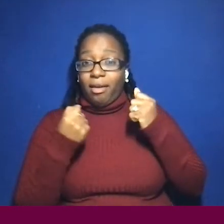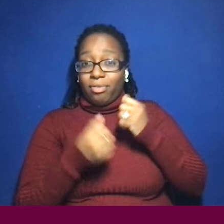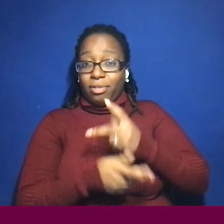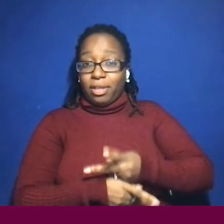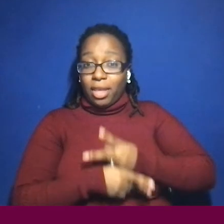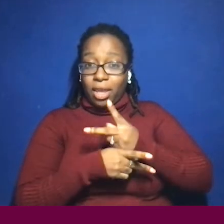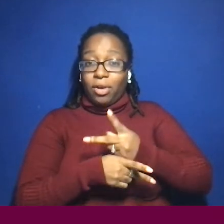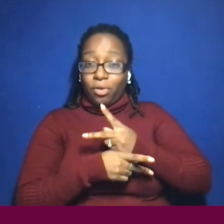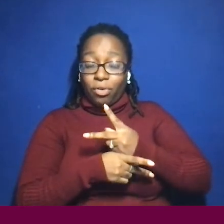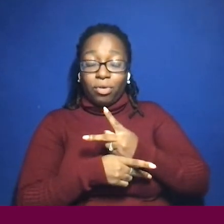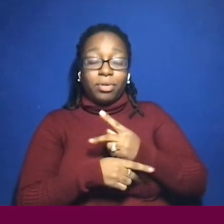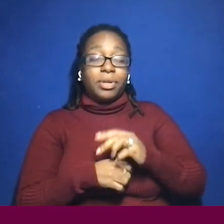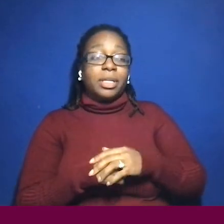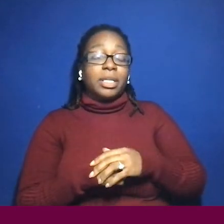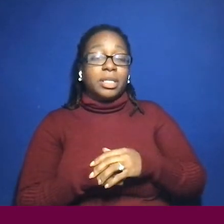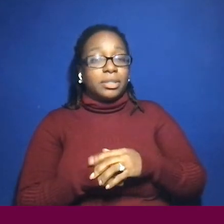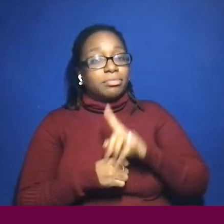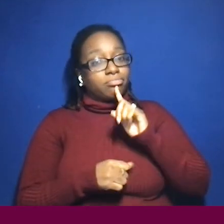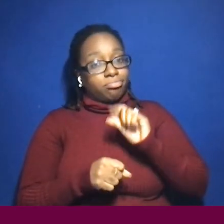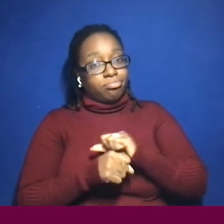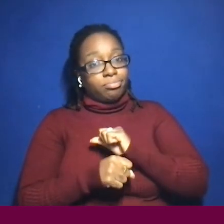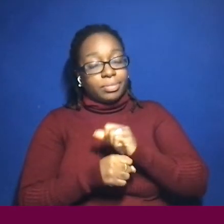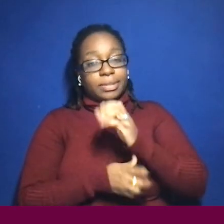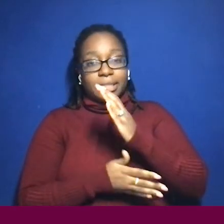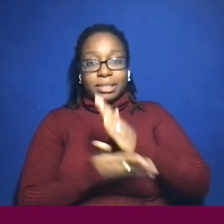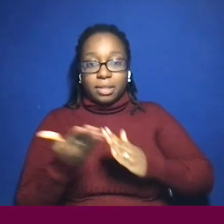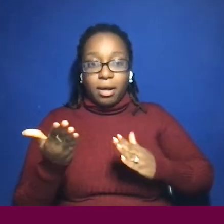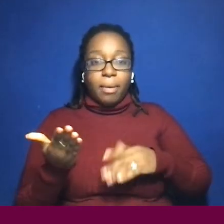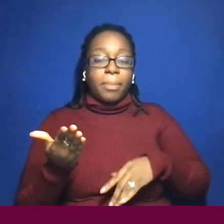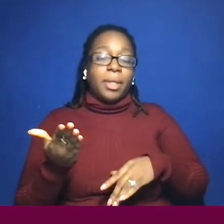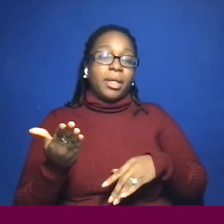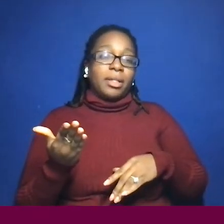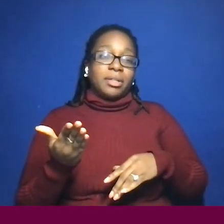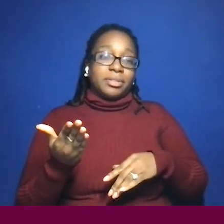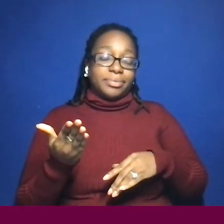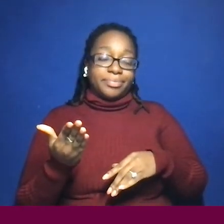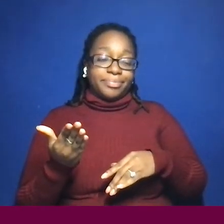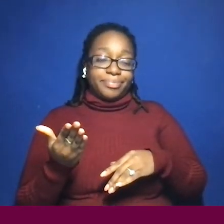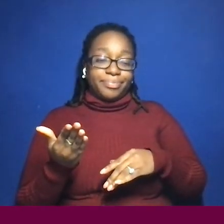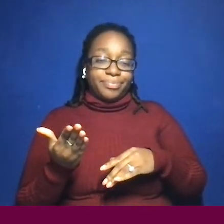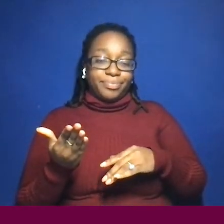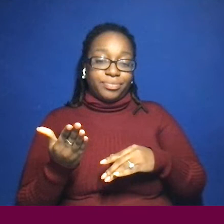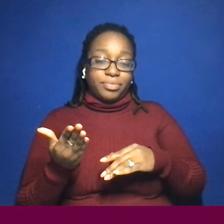And so there were some very well meaning provisions